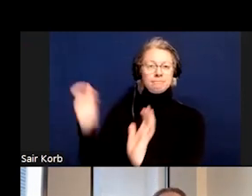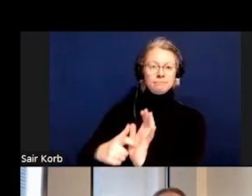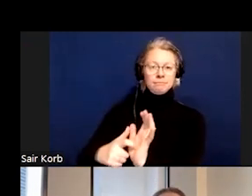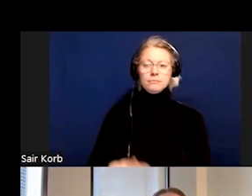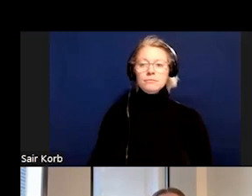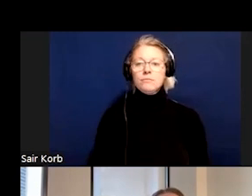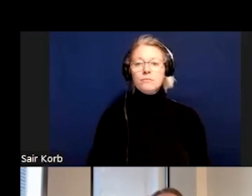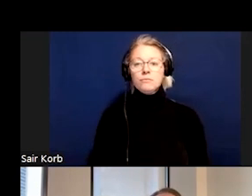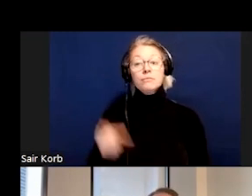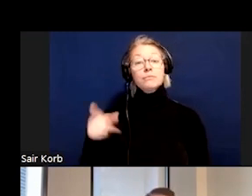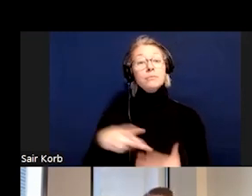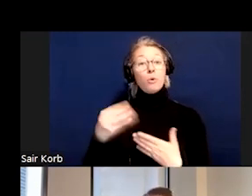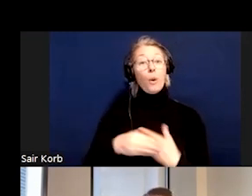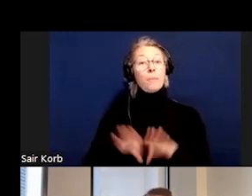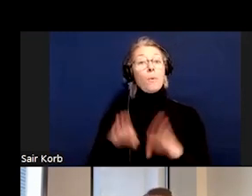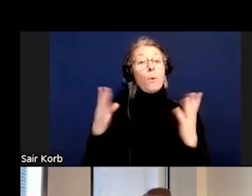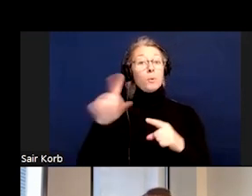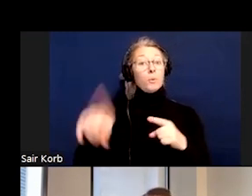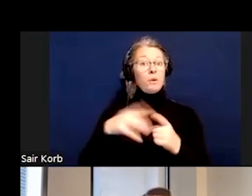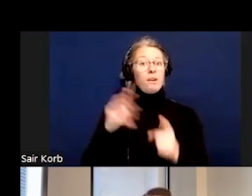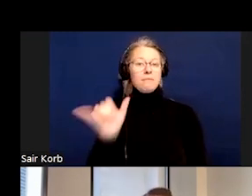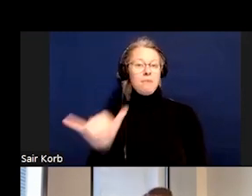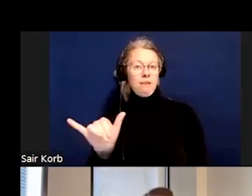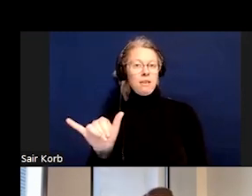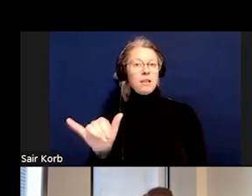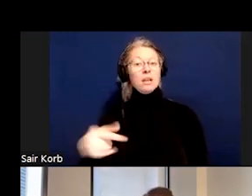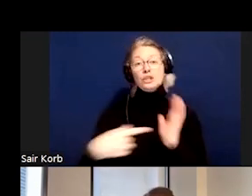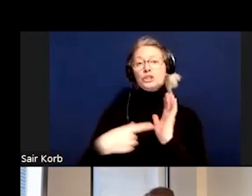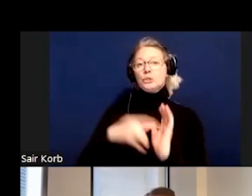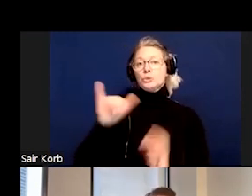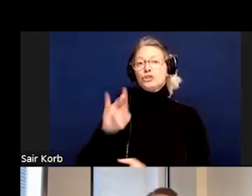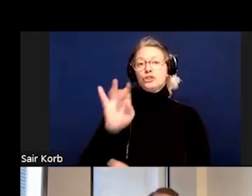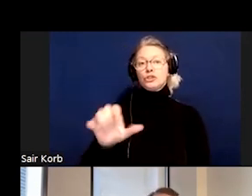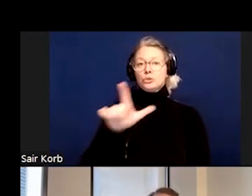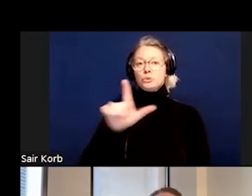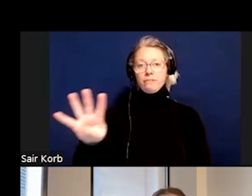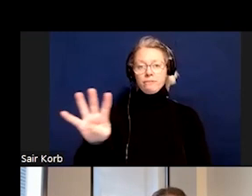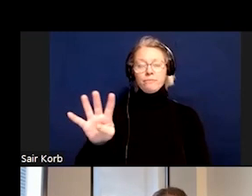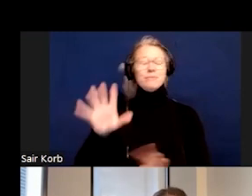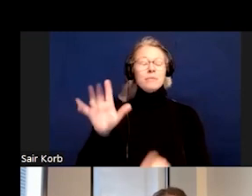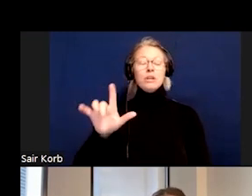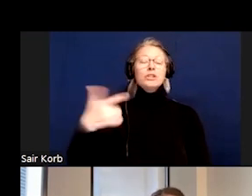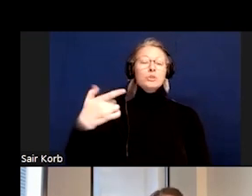opens to applications in May and has a deadline of June 21st. The total program budget will